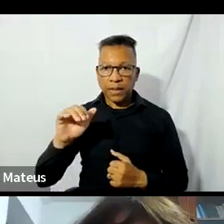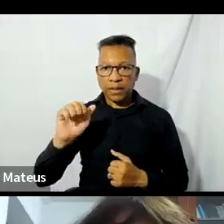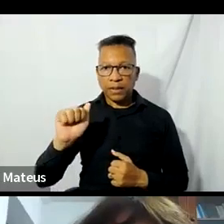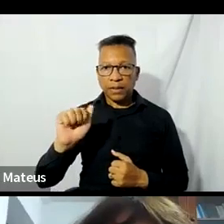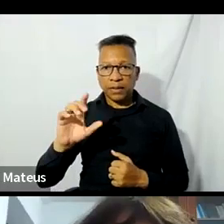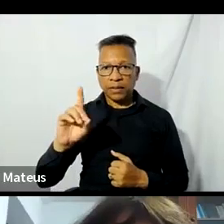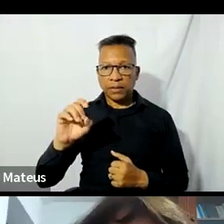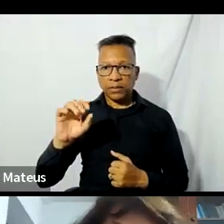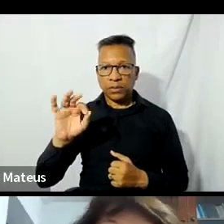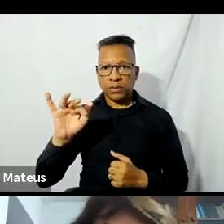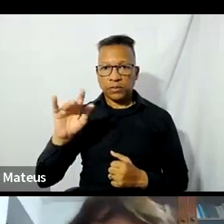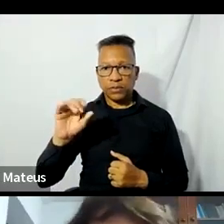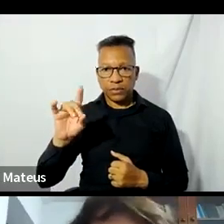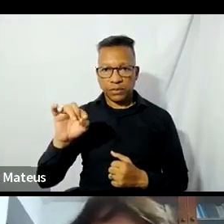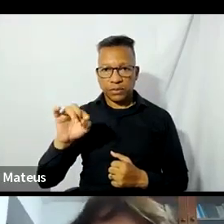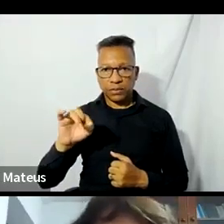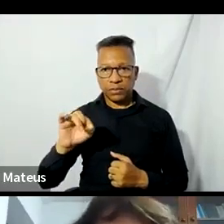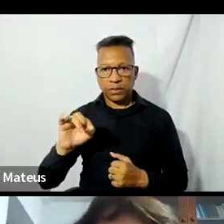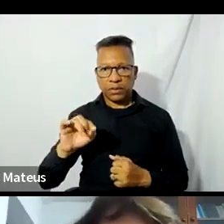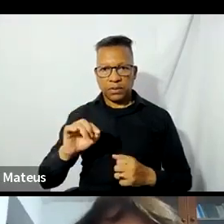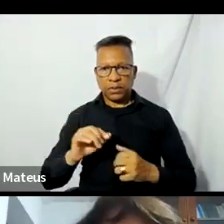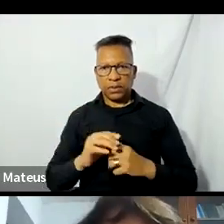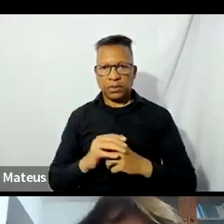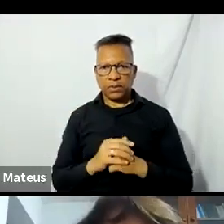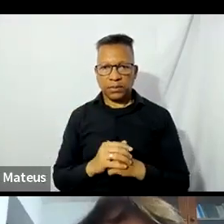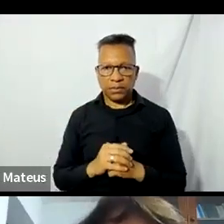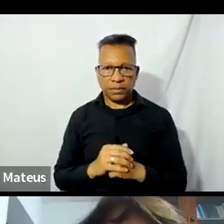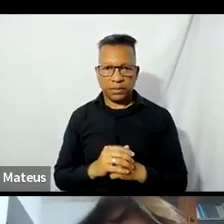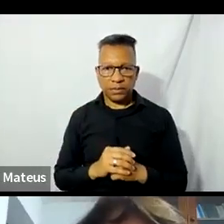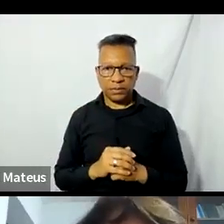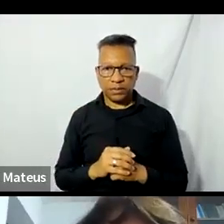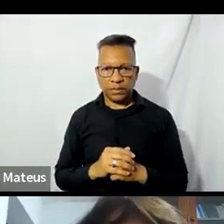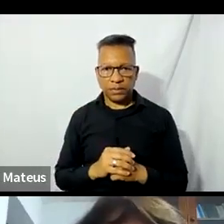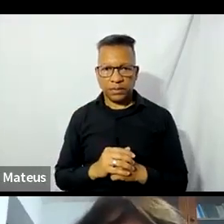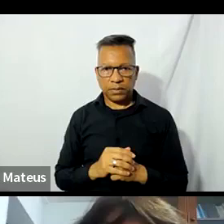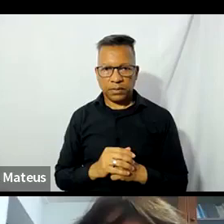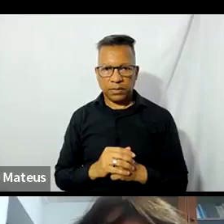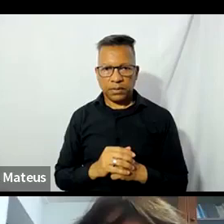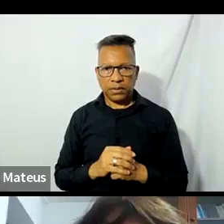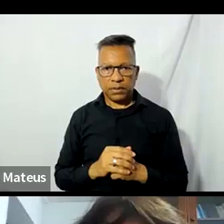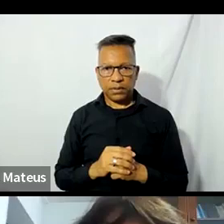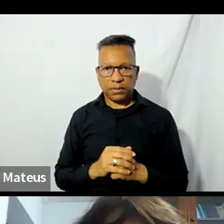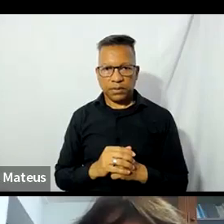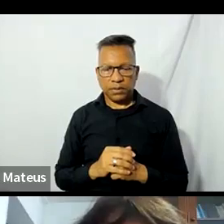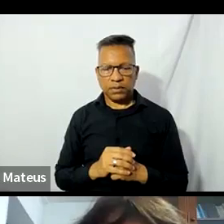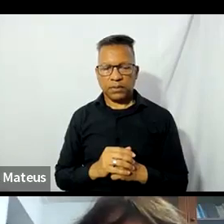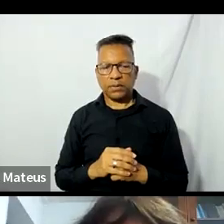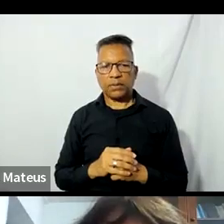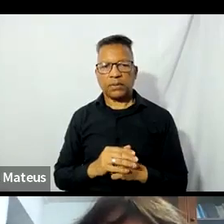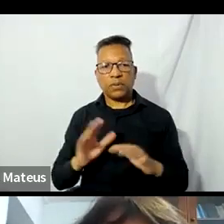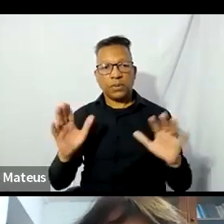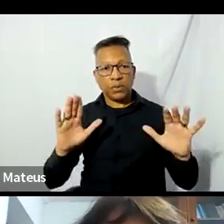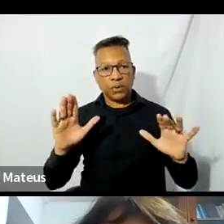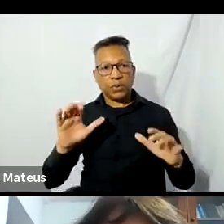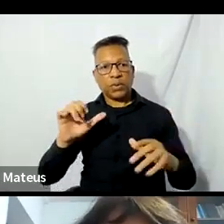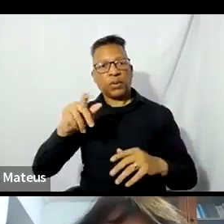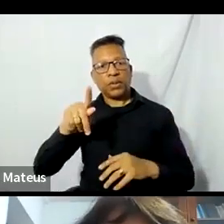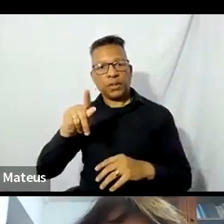Don't teams at all Ado for I would like to ask a question possible Hello, Peter! My name is